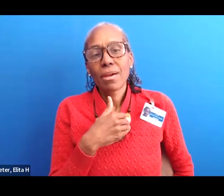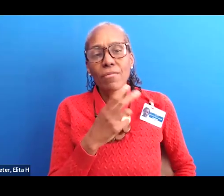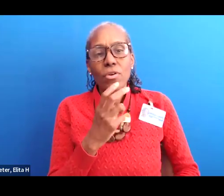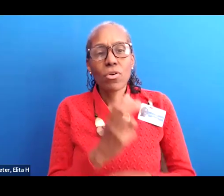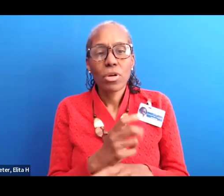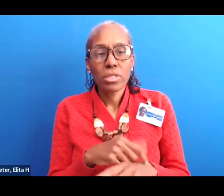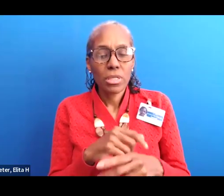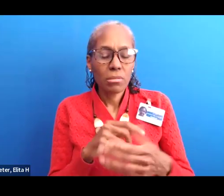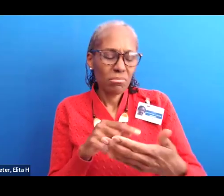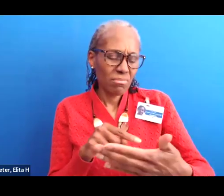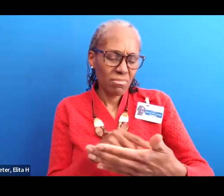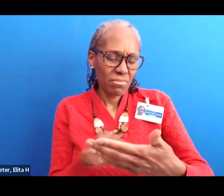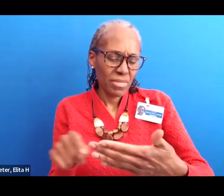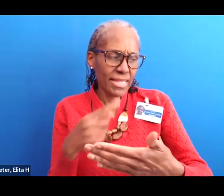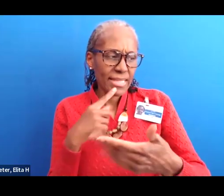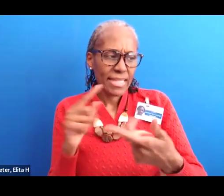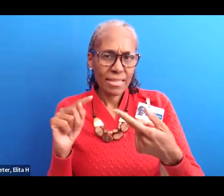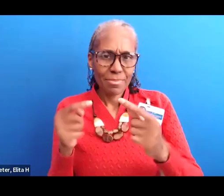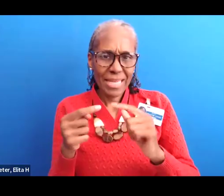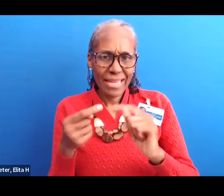Its pain is the situation that they're writing about.